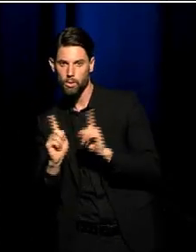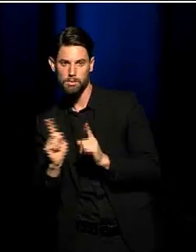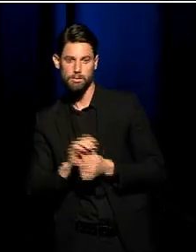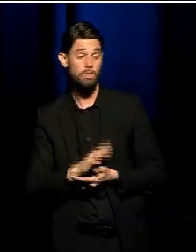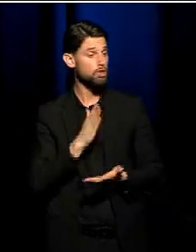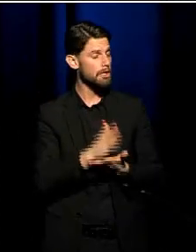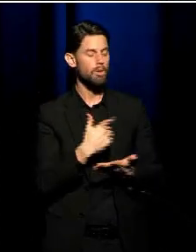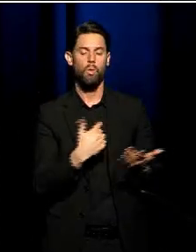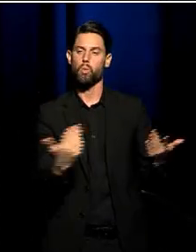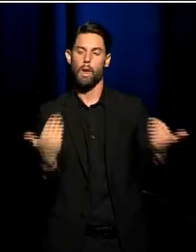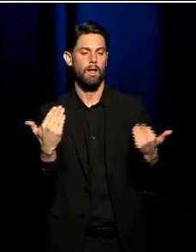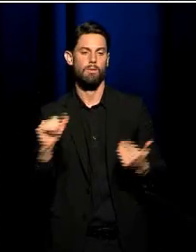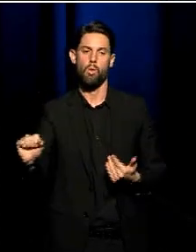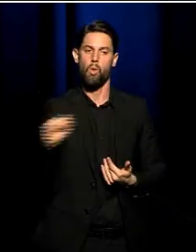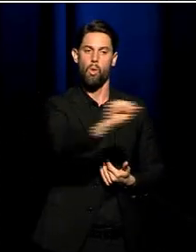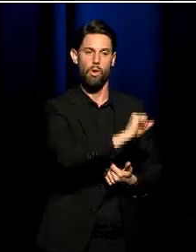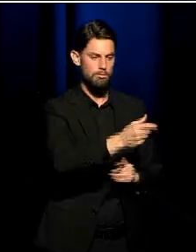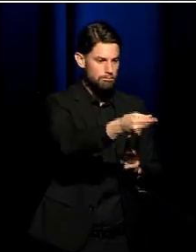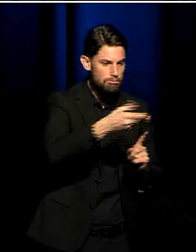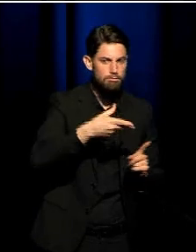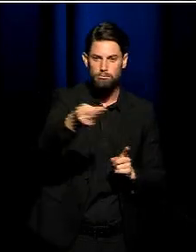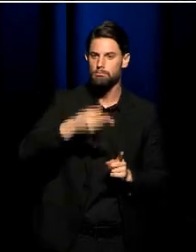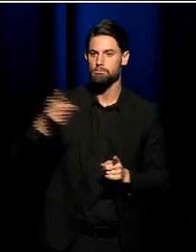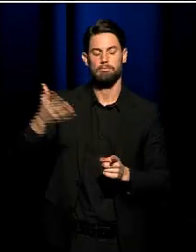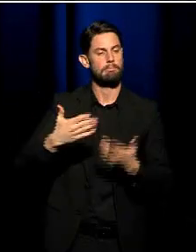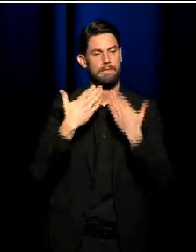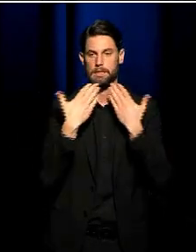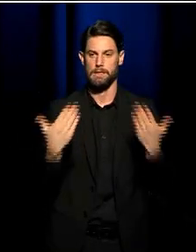stakeholders and the public at anytime but there are people who may need